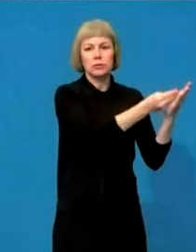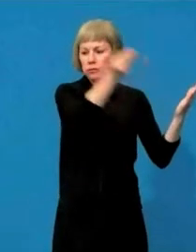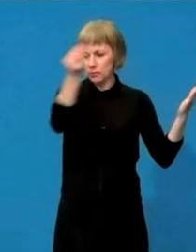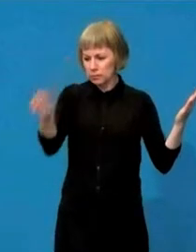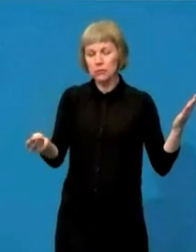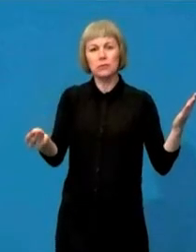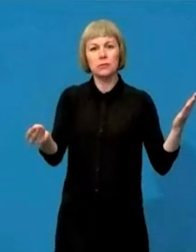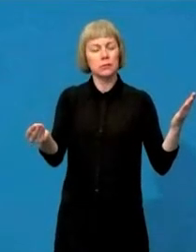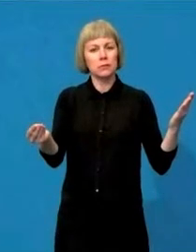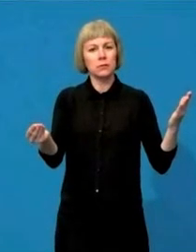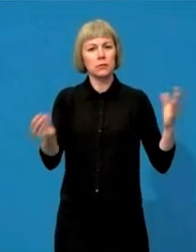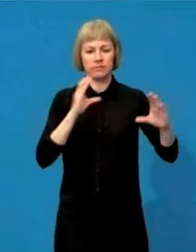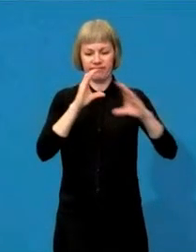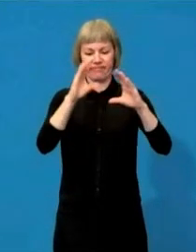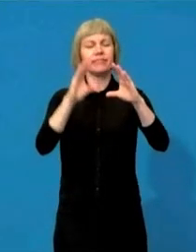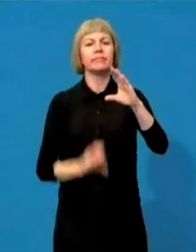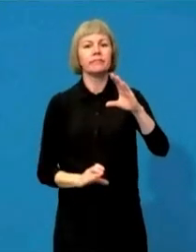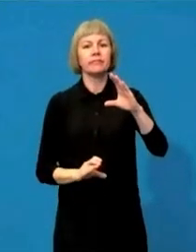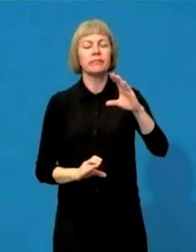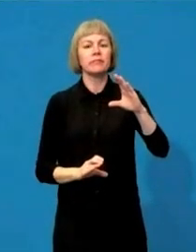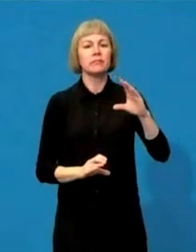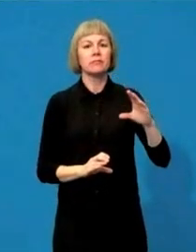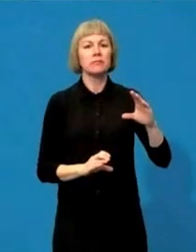information from the state system was incorporated into the national system.